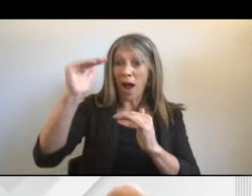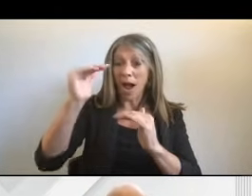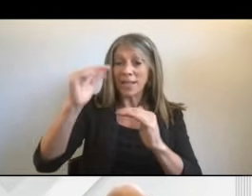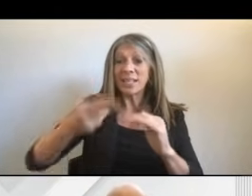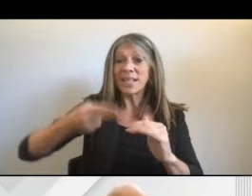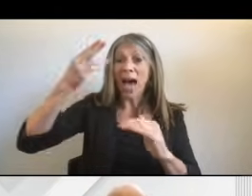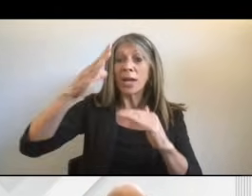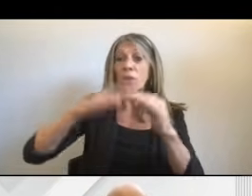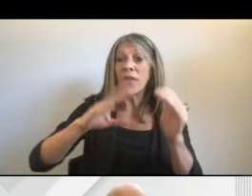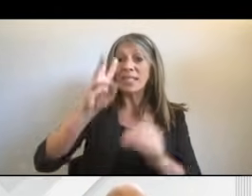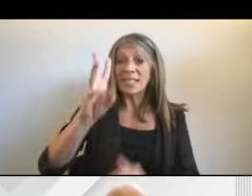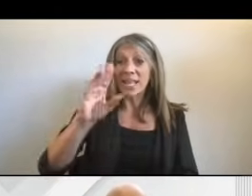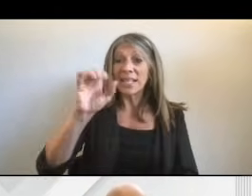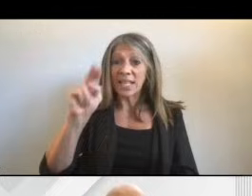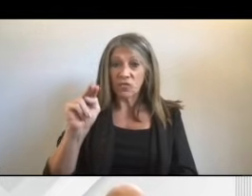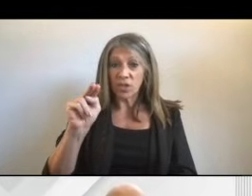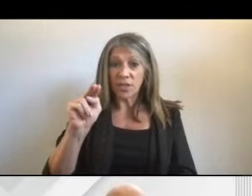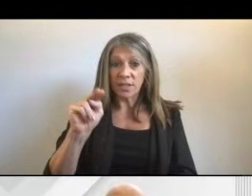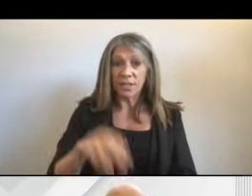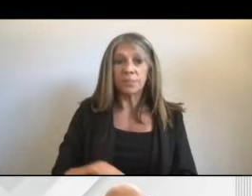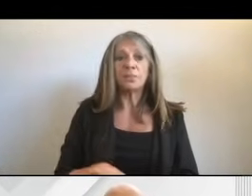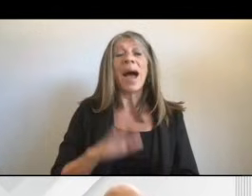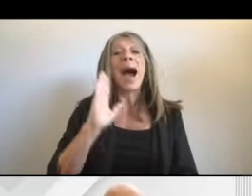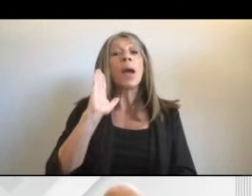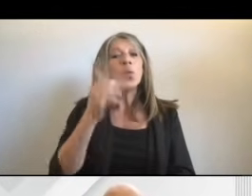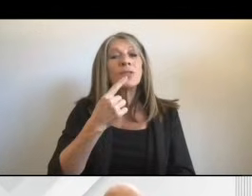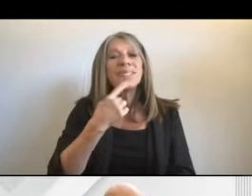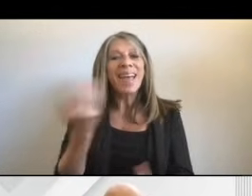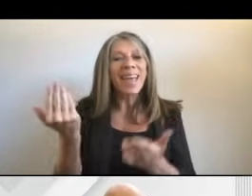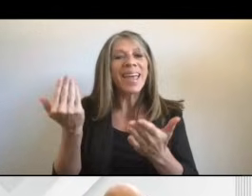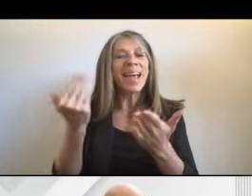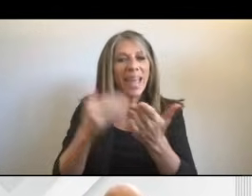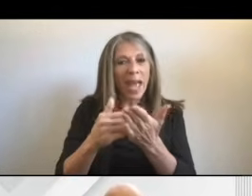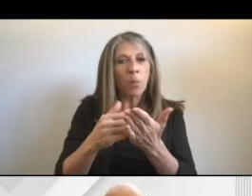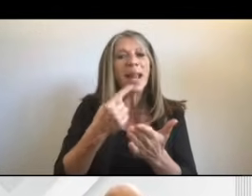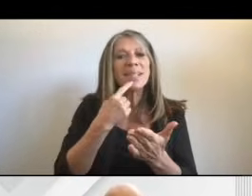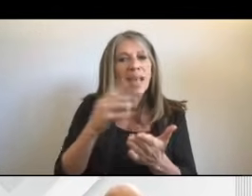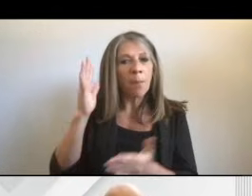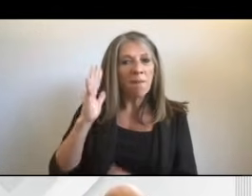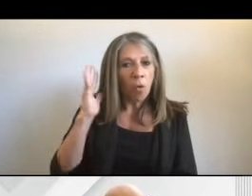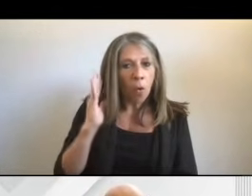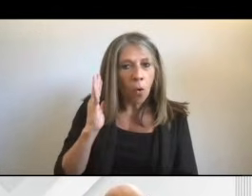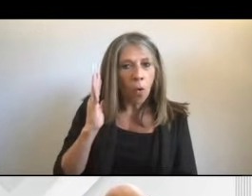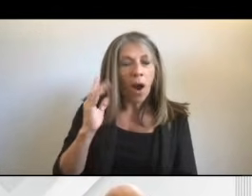than 6 inches. Now I'm going to repeat what I said earlier here because I cannot stress this